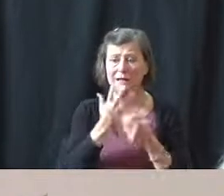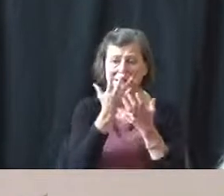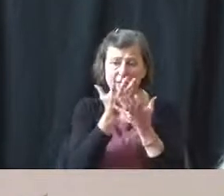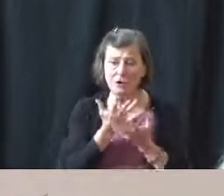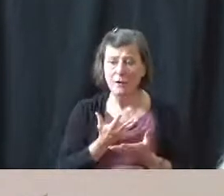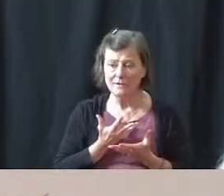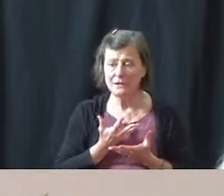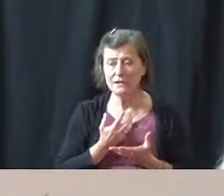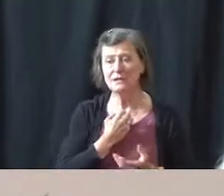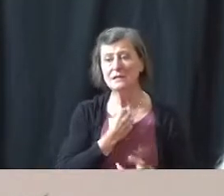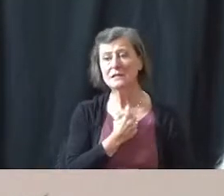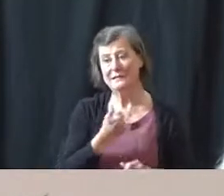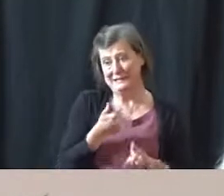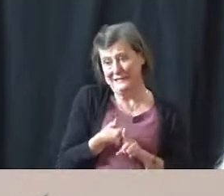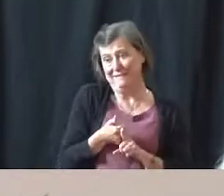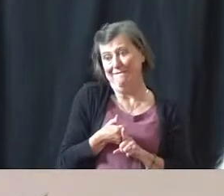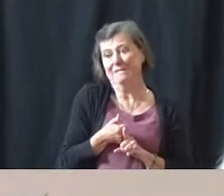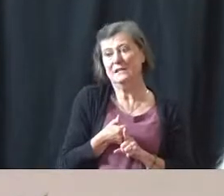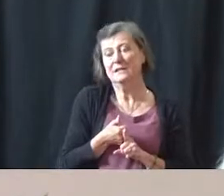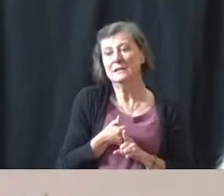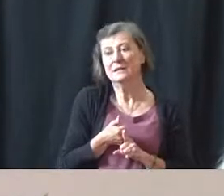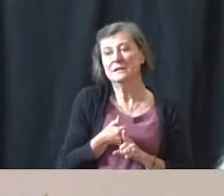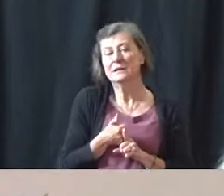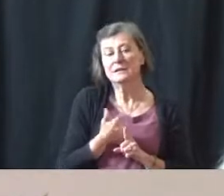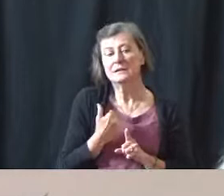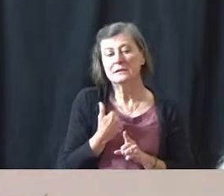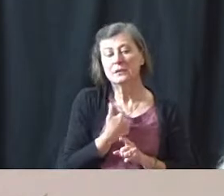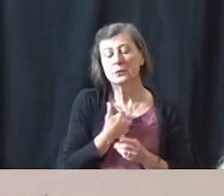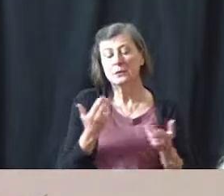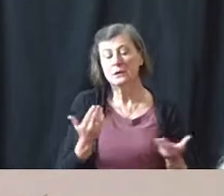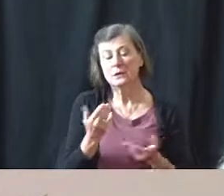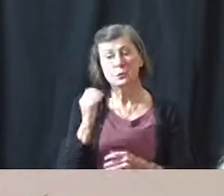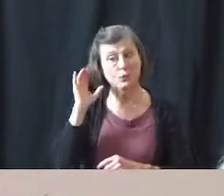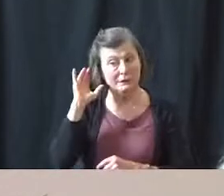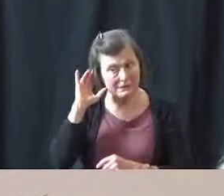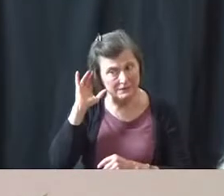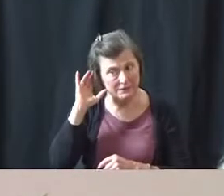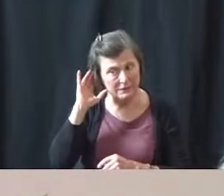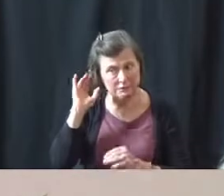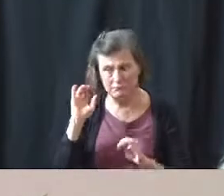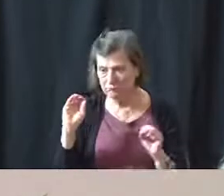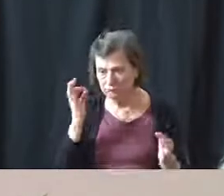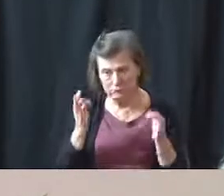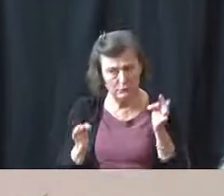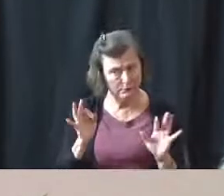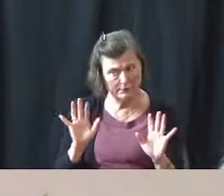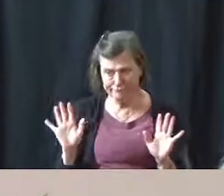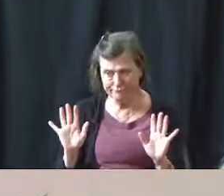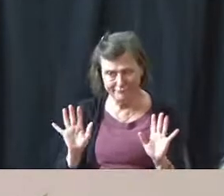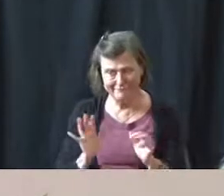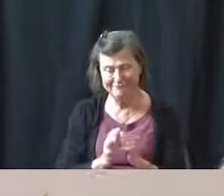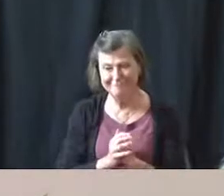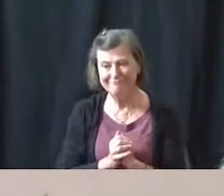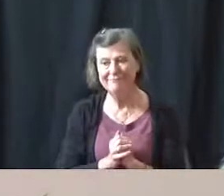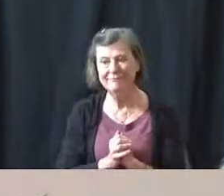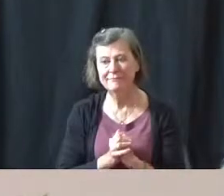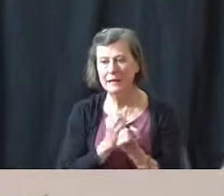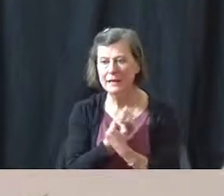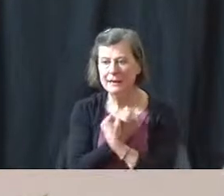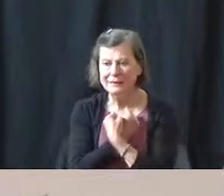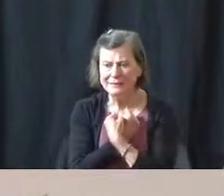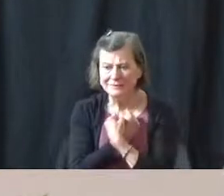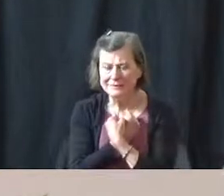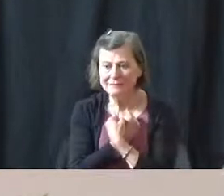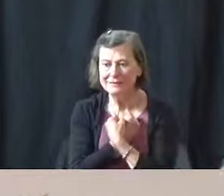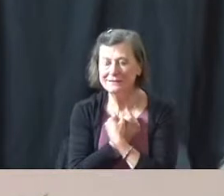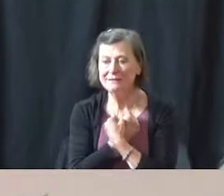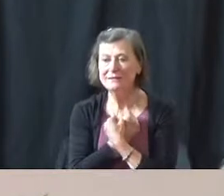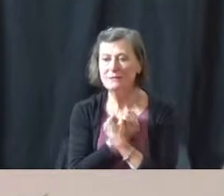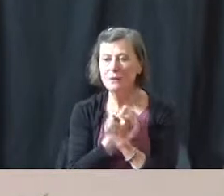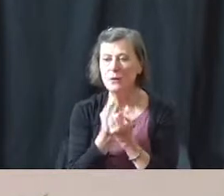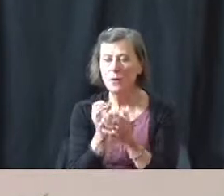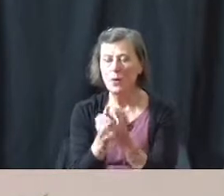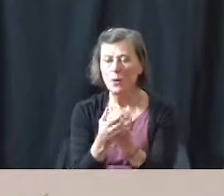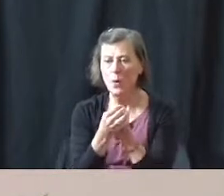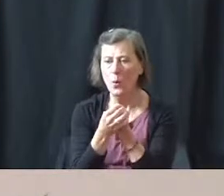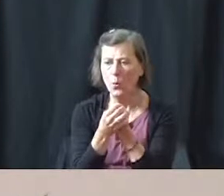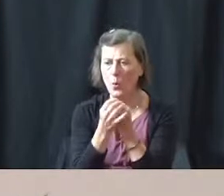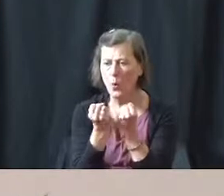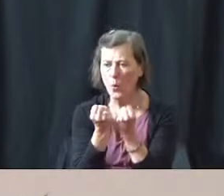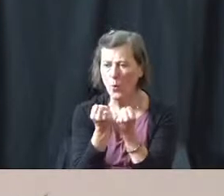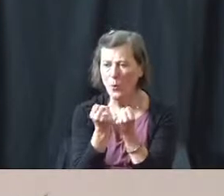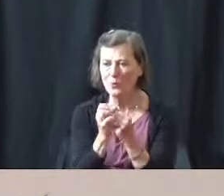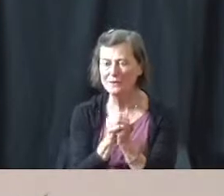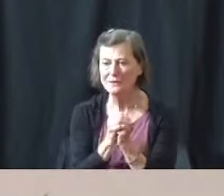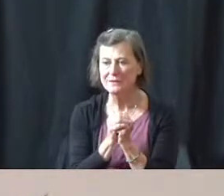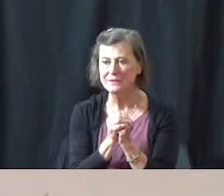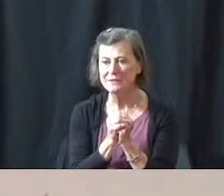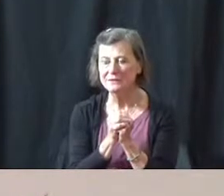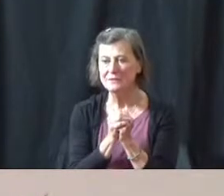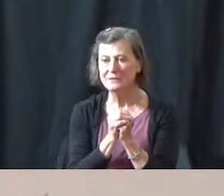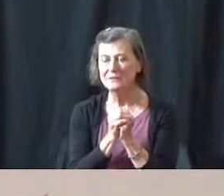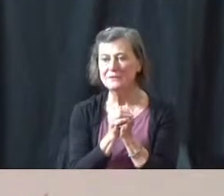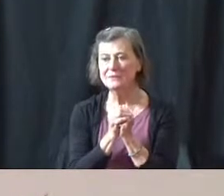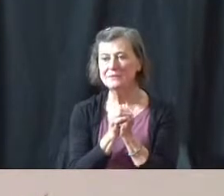We are here to listen, without judgment, to hug, to hold.